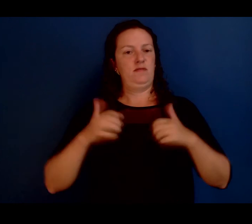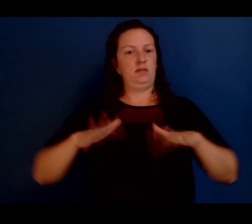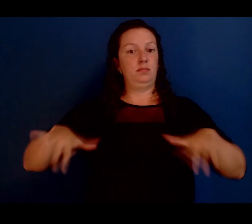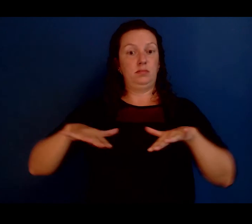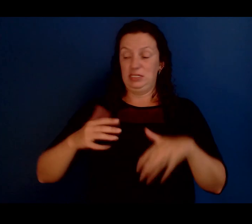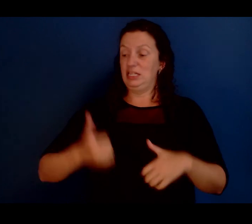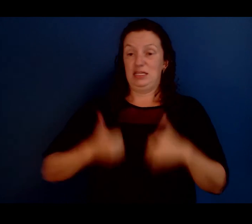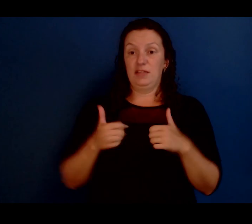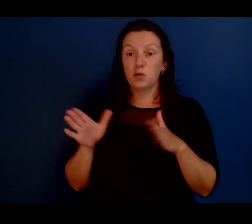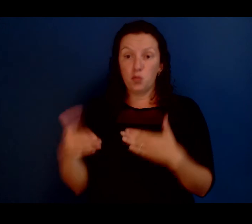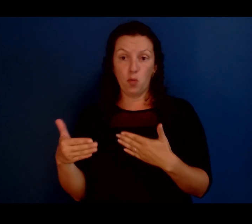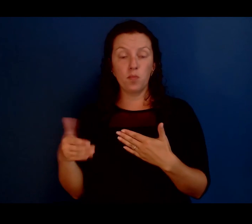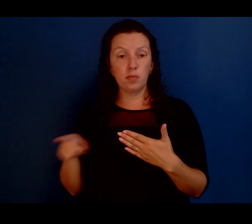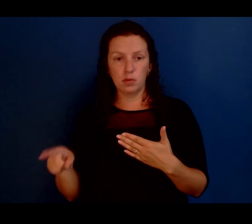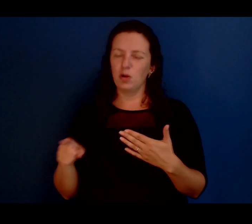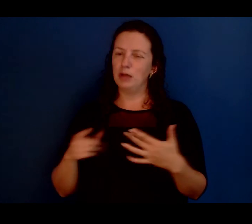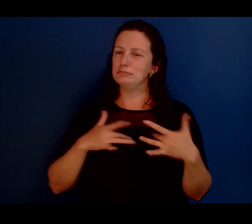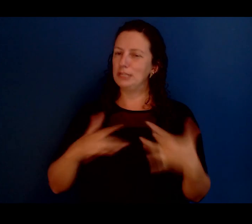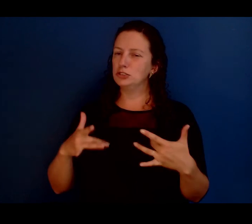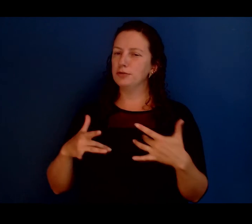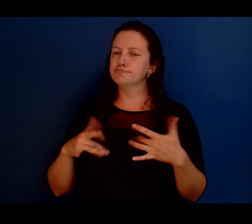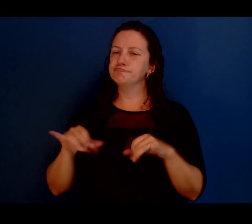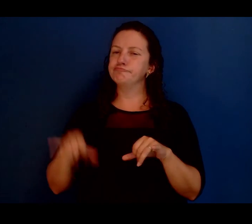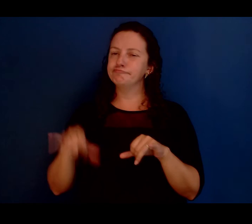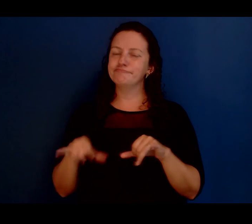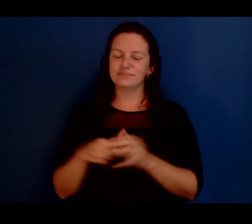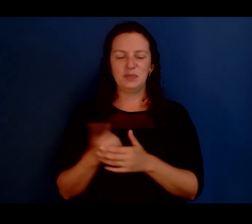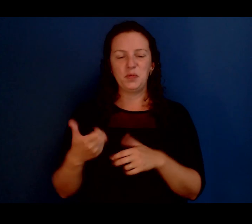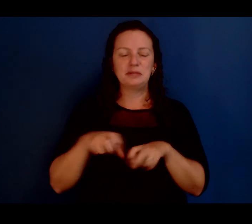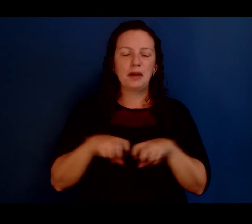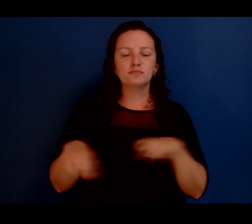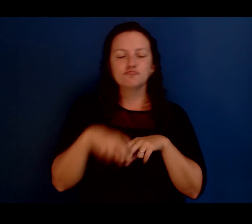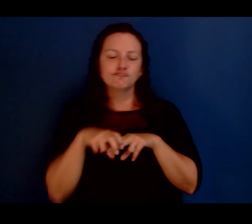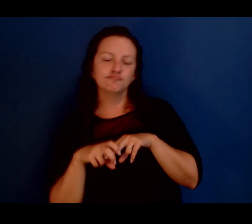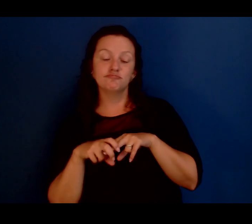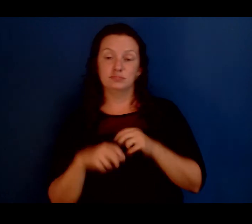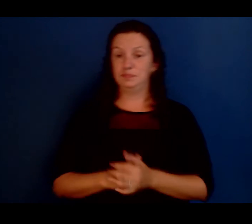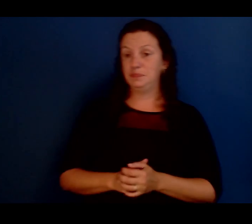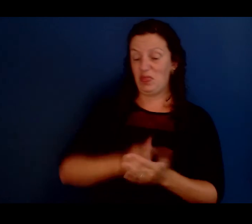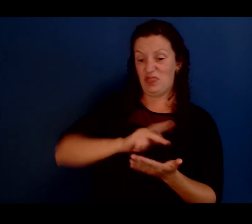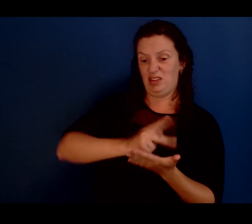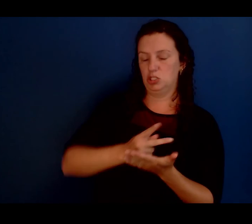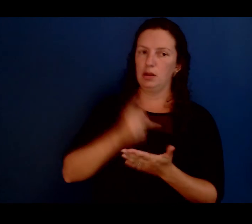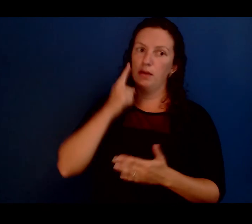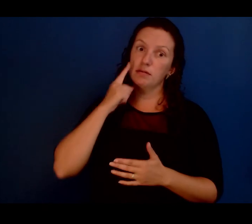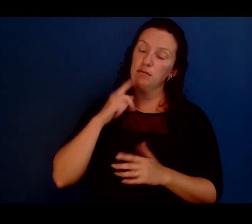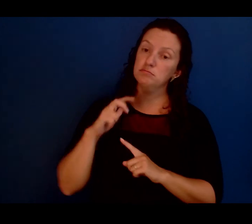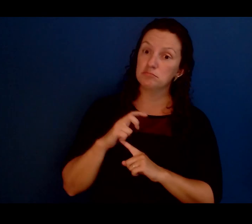which is where probably the most of the time is, I hole up in the corner of the couch quite a bit. So the kitchen I think the appliances are probably